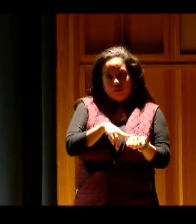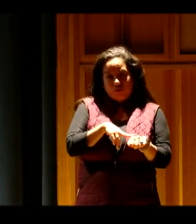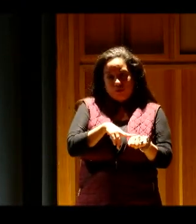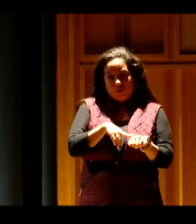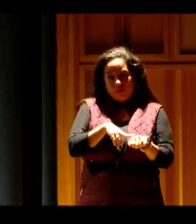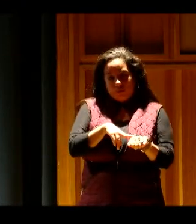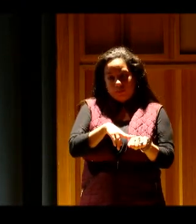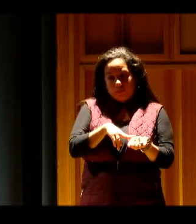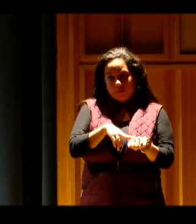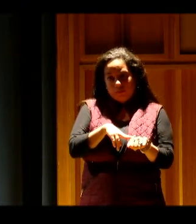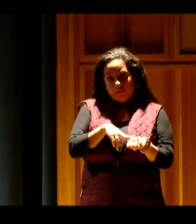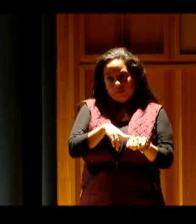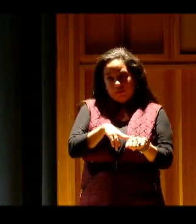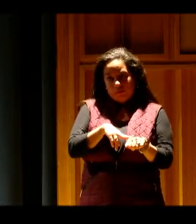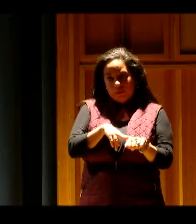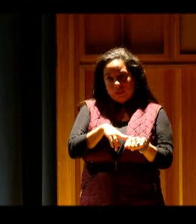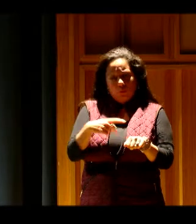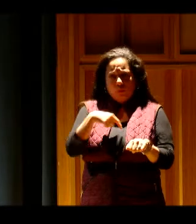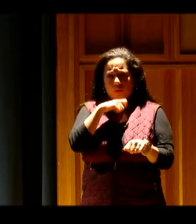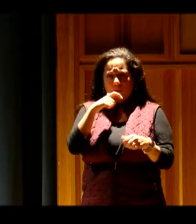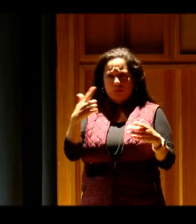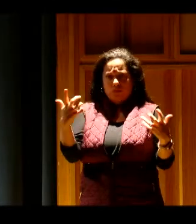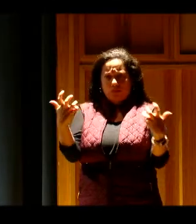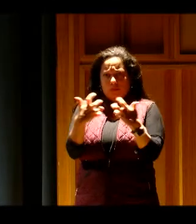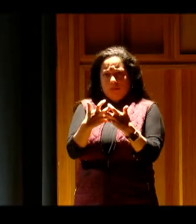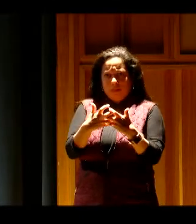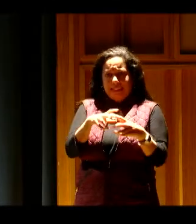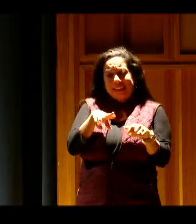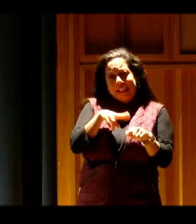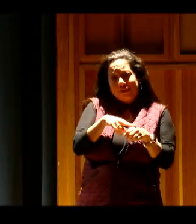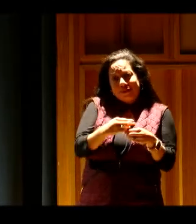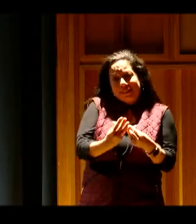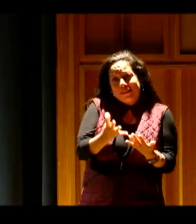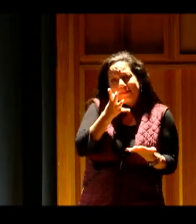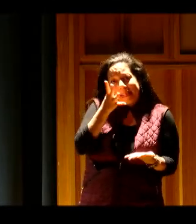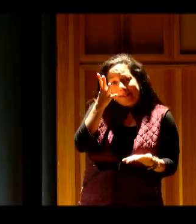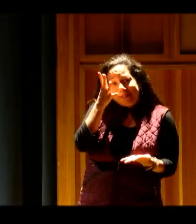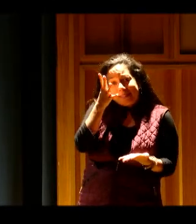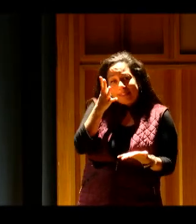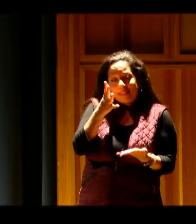averting those ideas, nature as a giving parent, a web of life, a teacher.